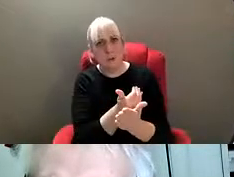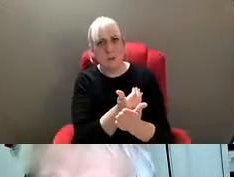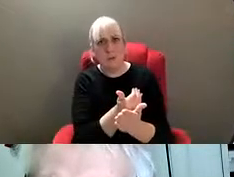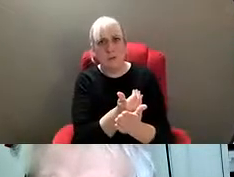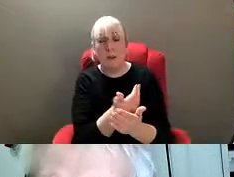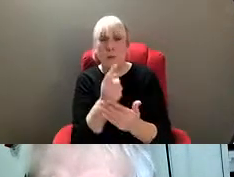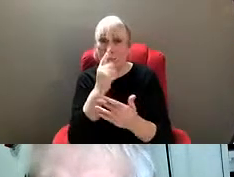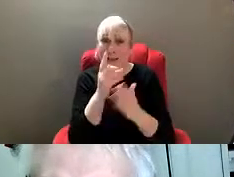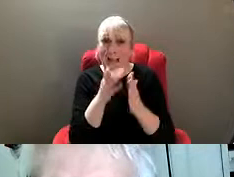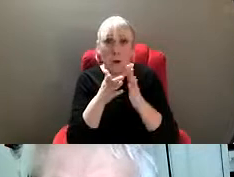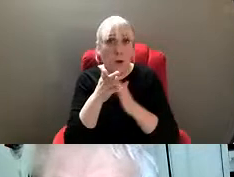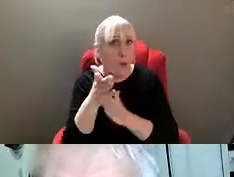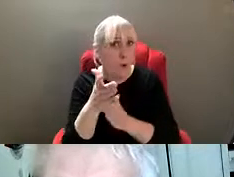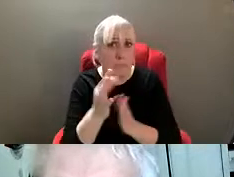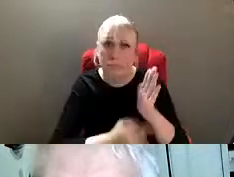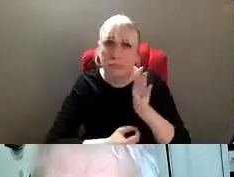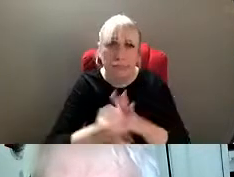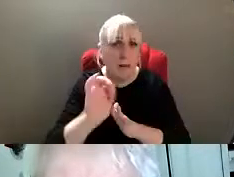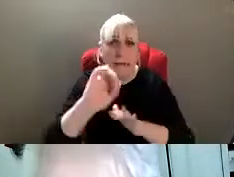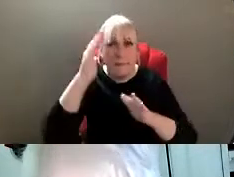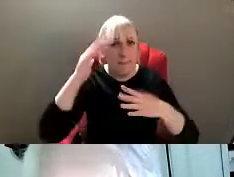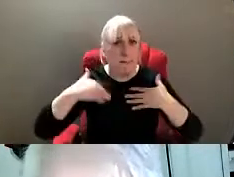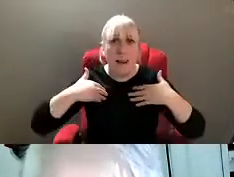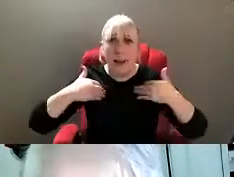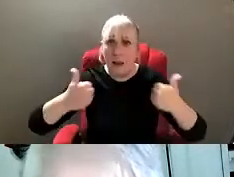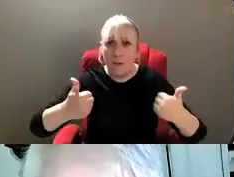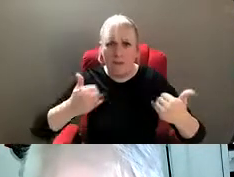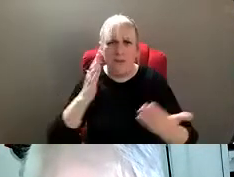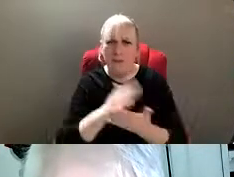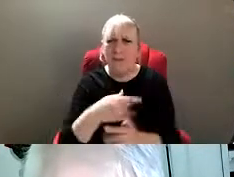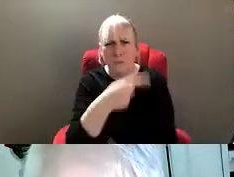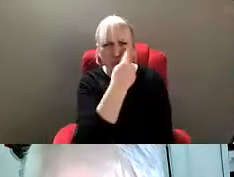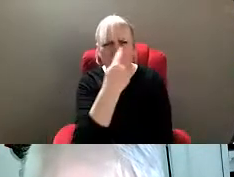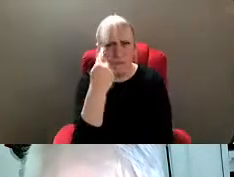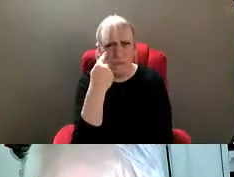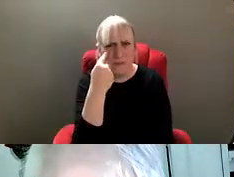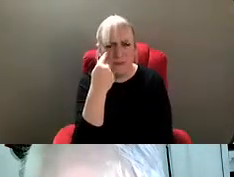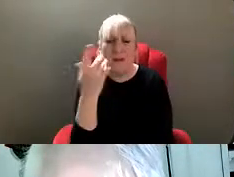health and it's been proven a lot as well especially for women i actually read that